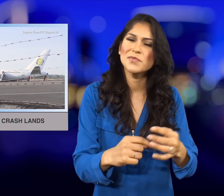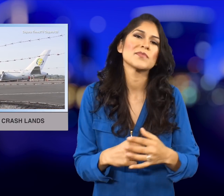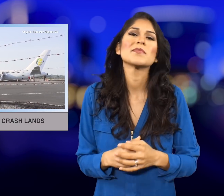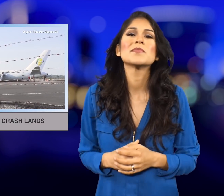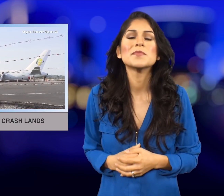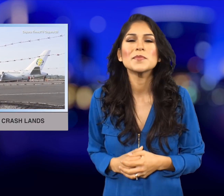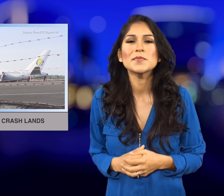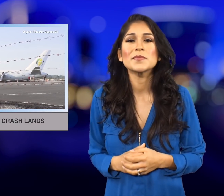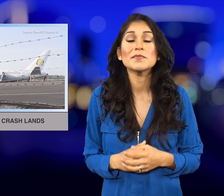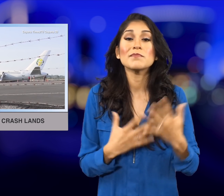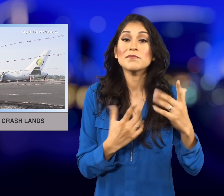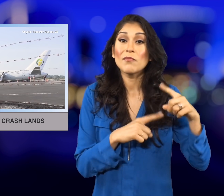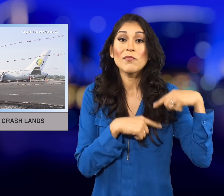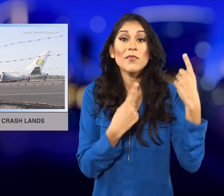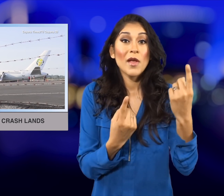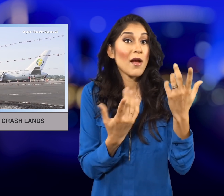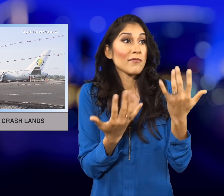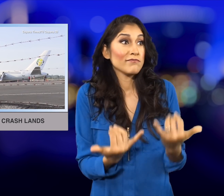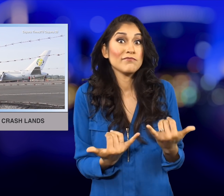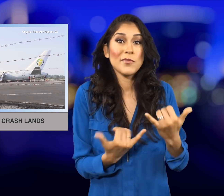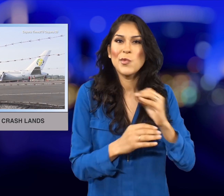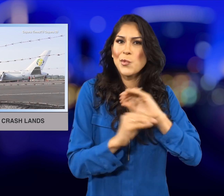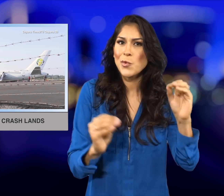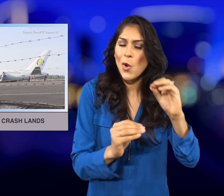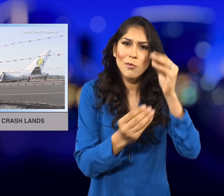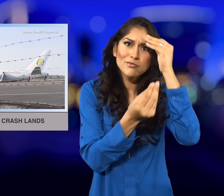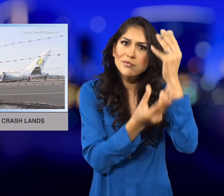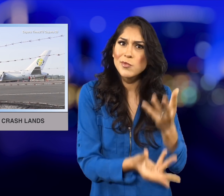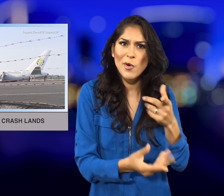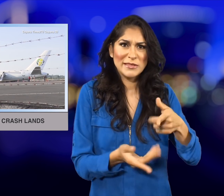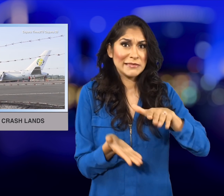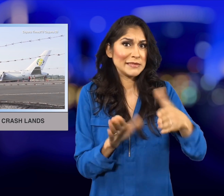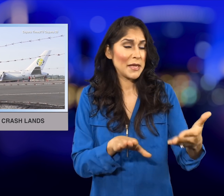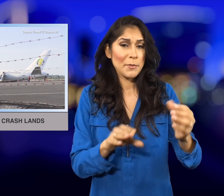Right now, there are no reports of any deaths.